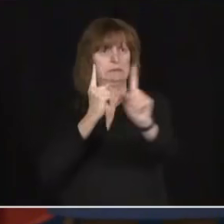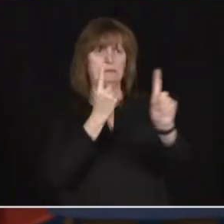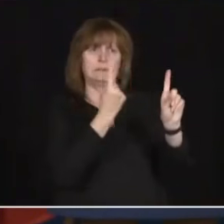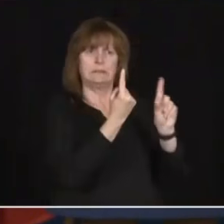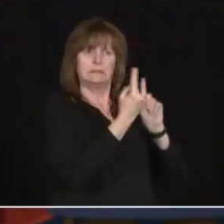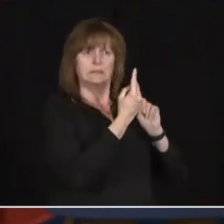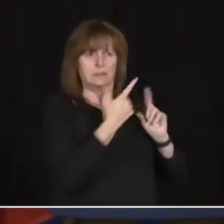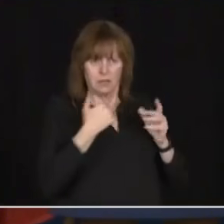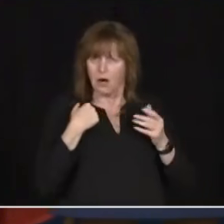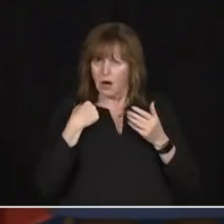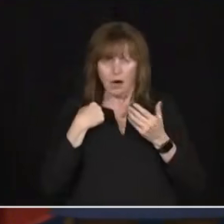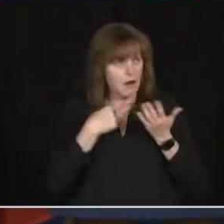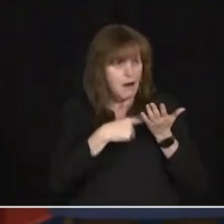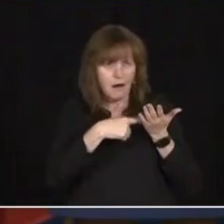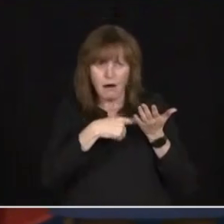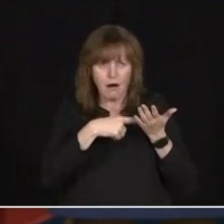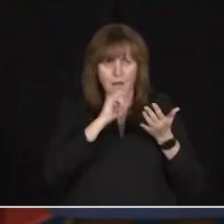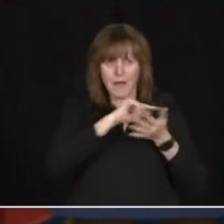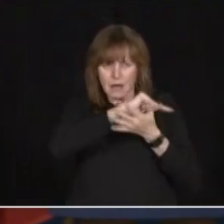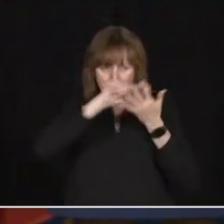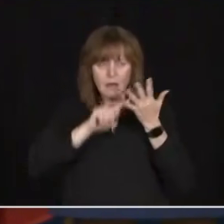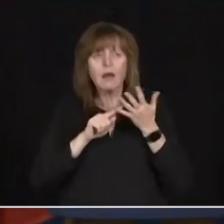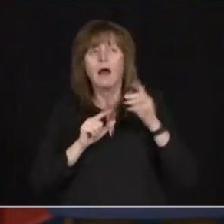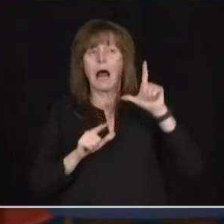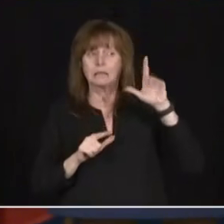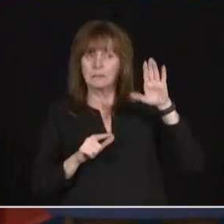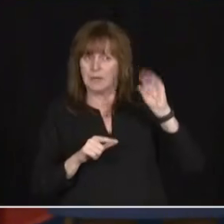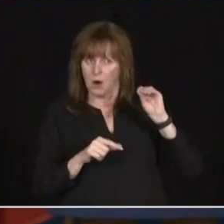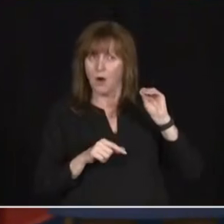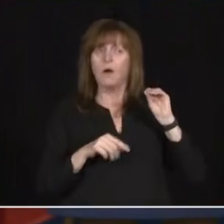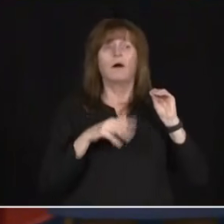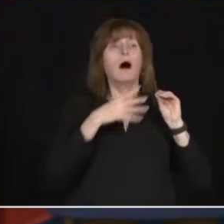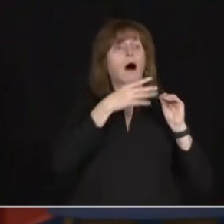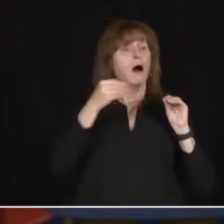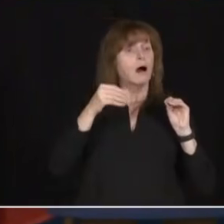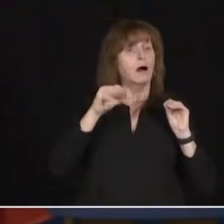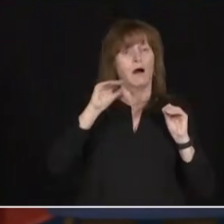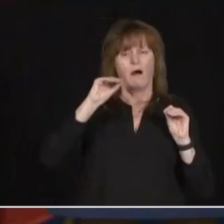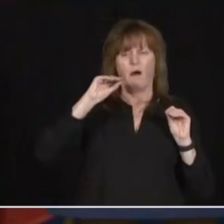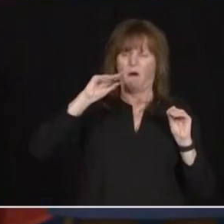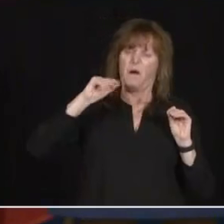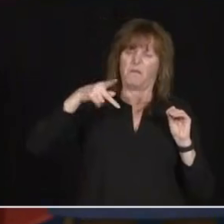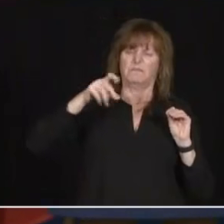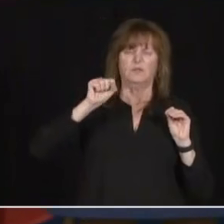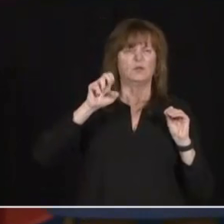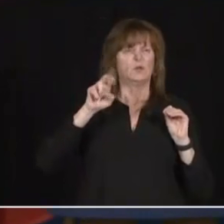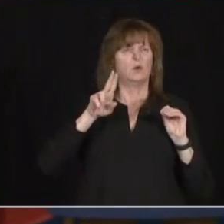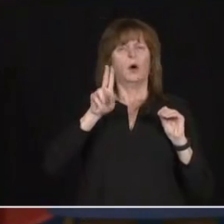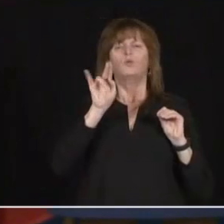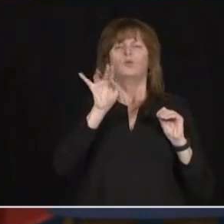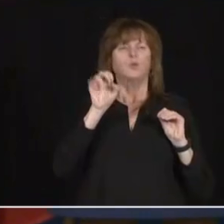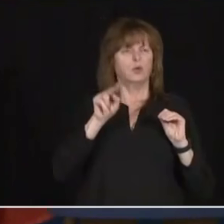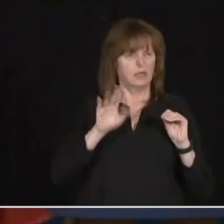robust discussions about the specifics but the LCBCO and unions have collaborated on the shared goal of